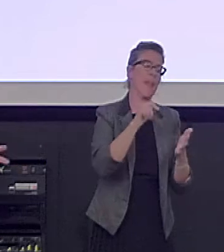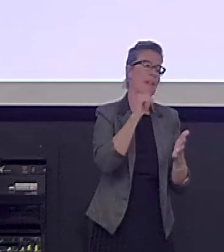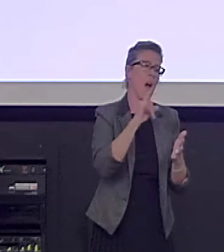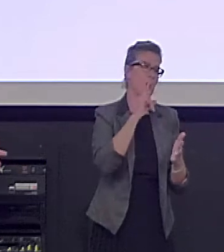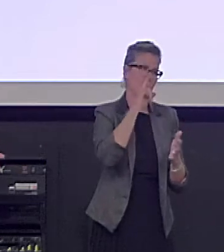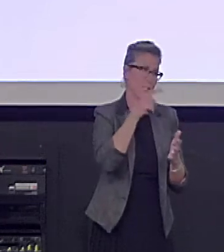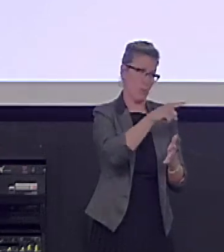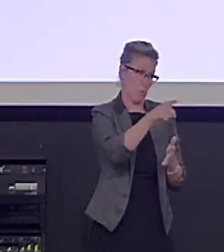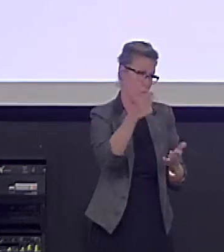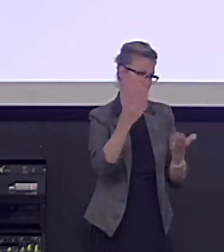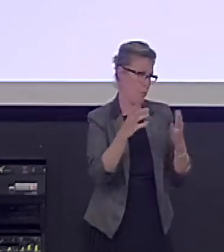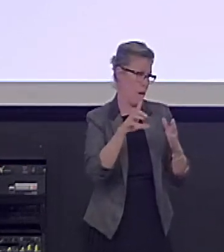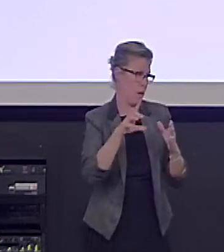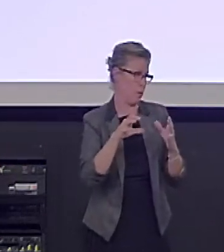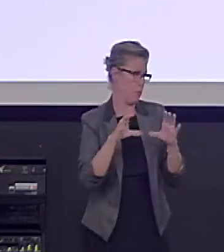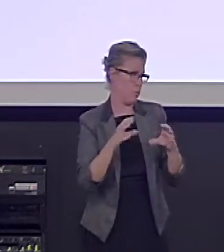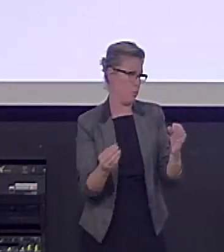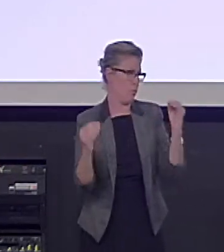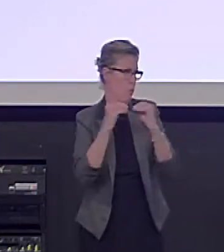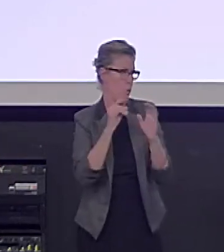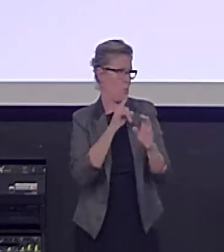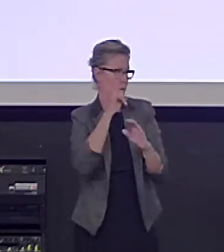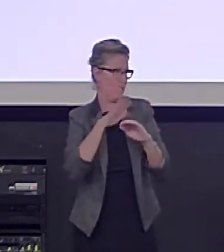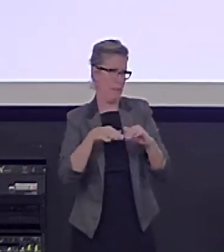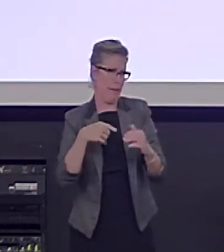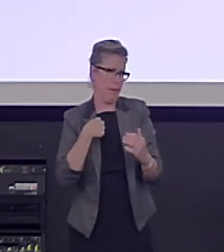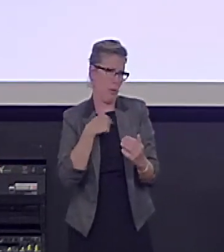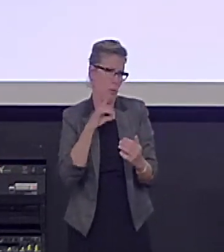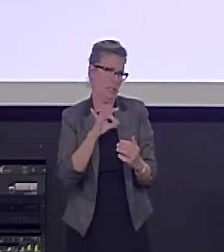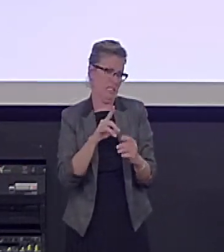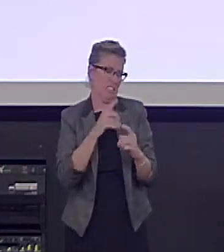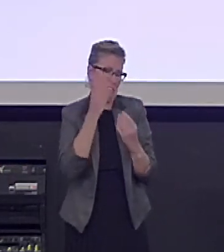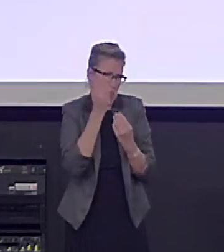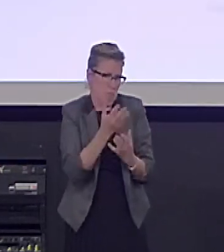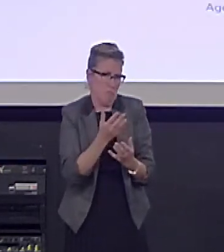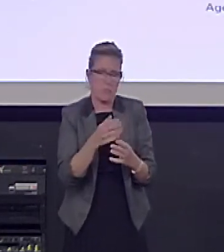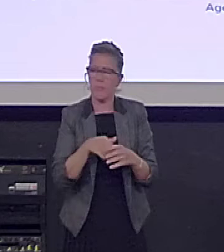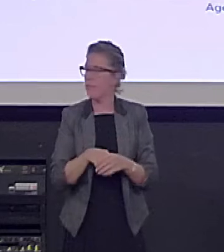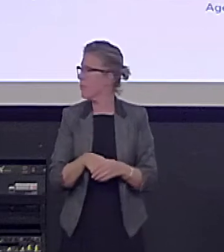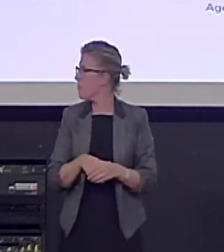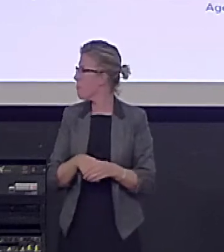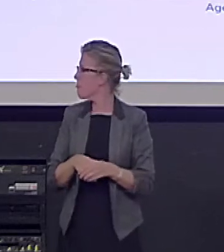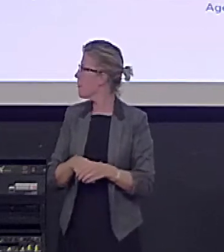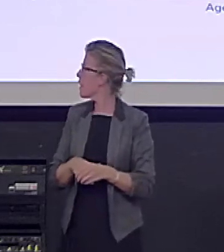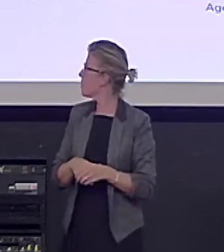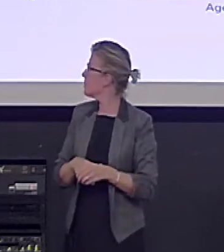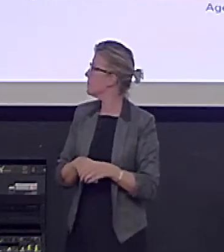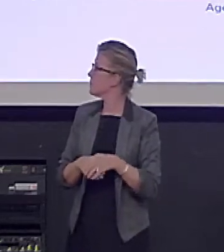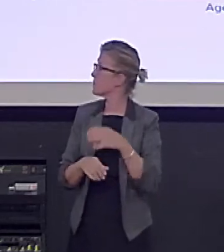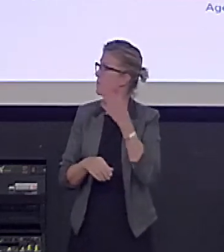that you probably do here. We looked at language in both the foster care group